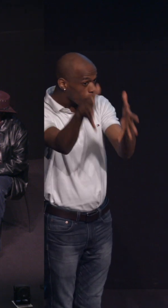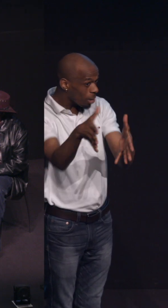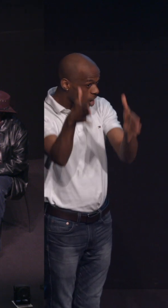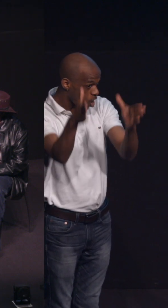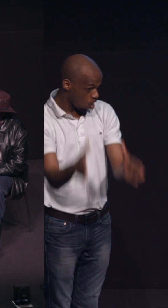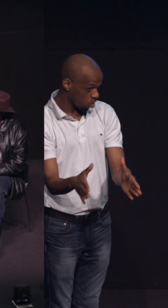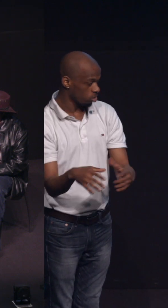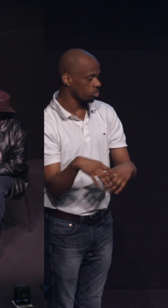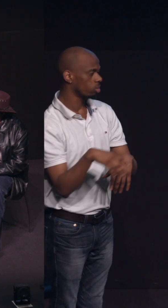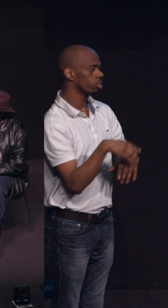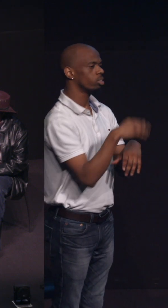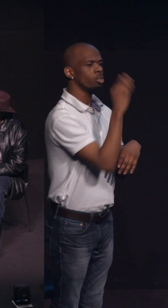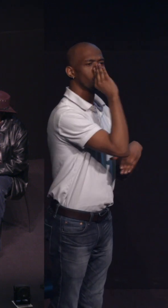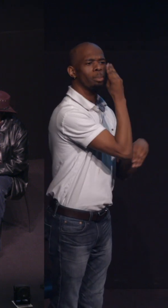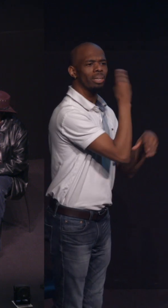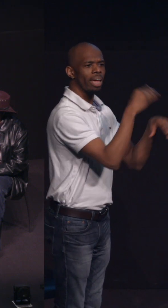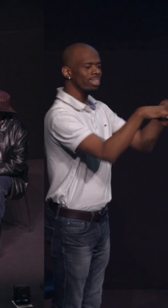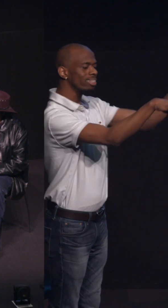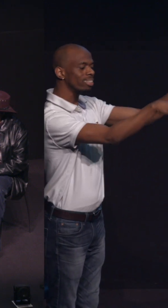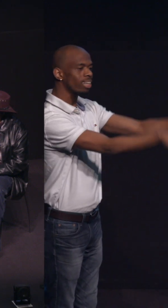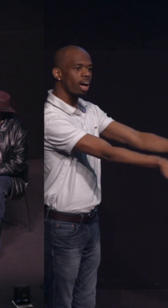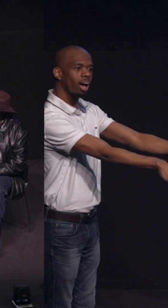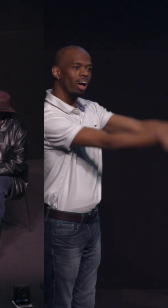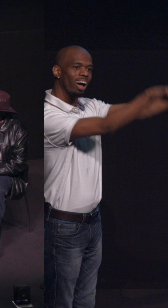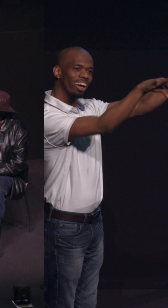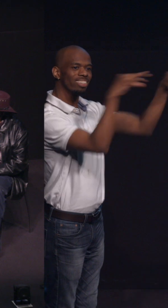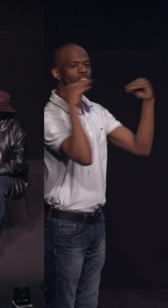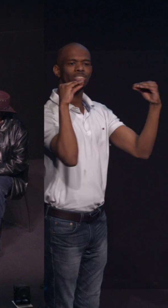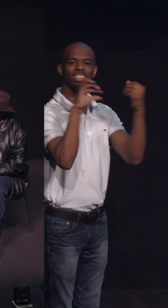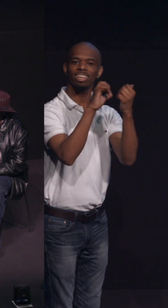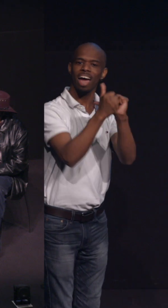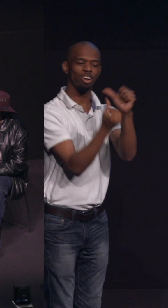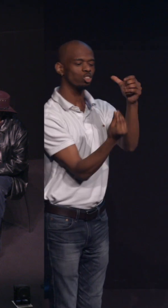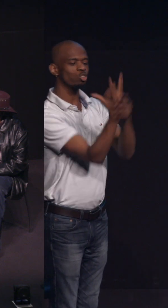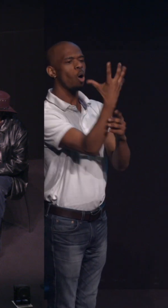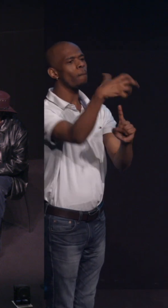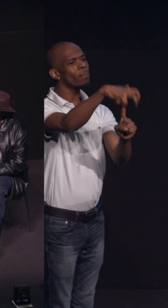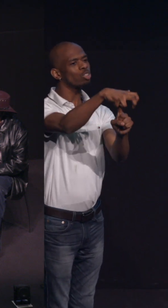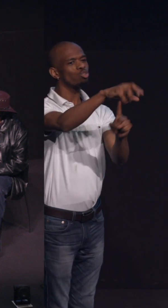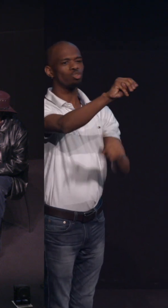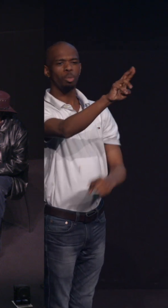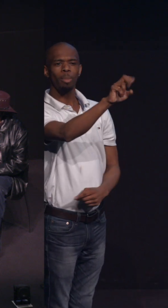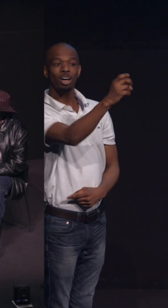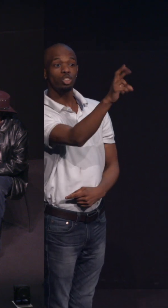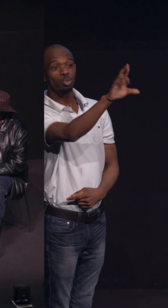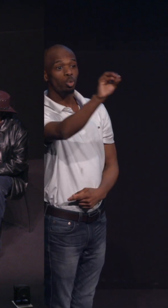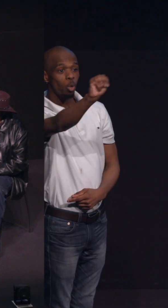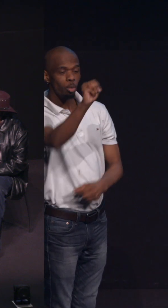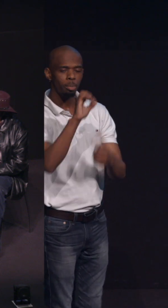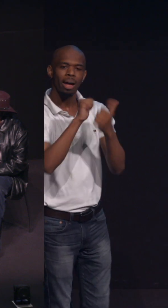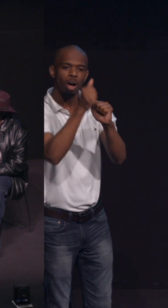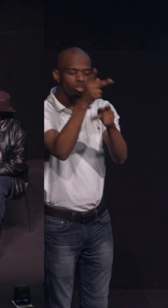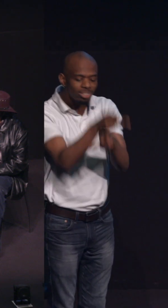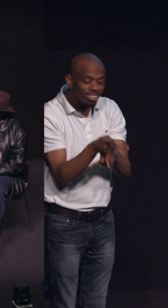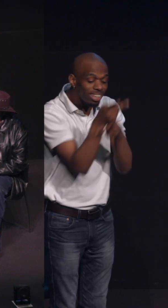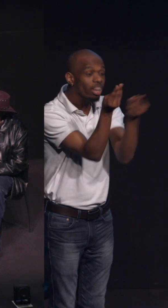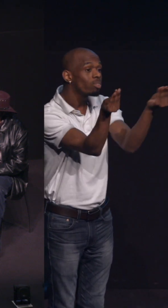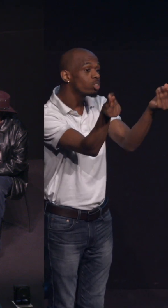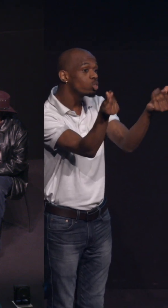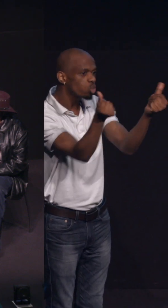you know, teaching for how to grow mushrooms, and like, all kinds of how to build soil, how to build a raised bed, you know,